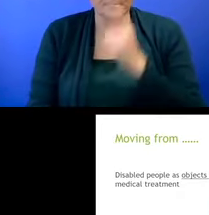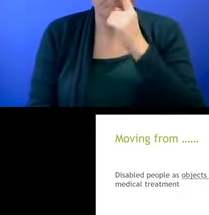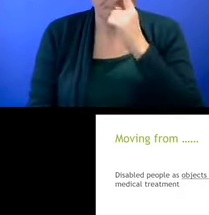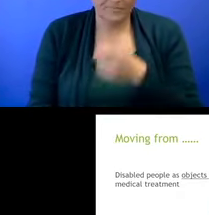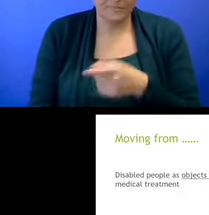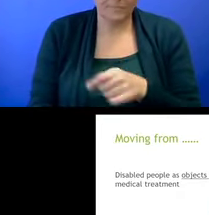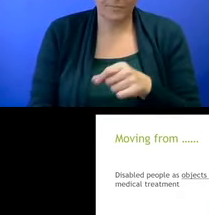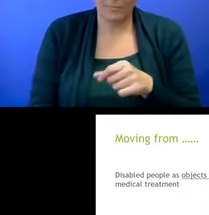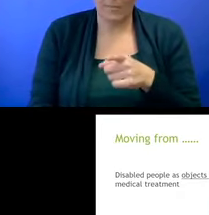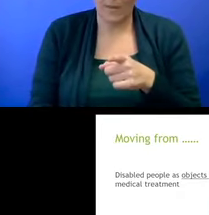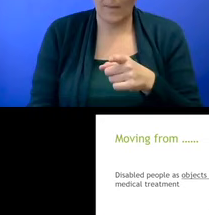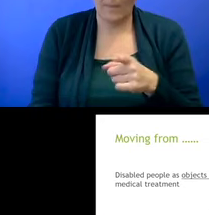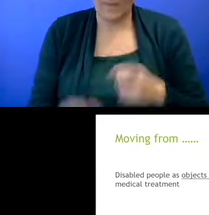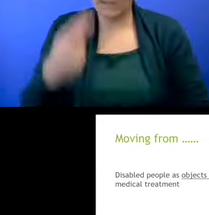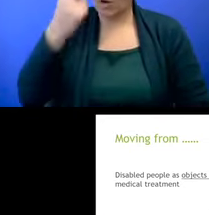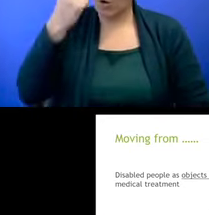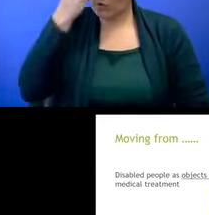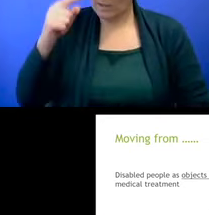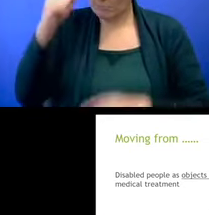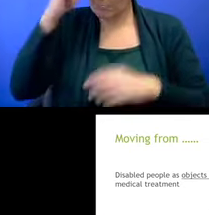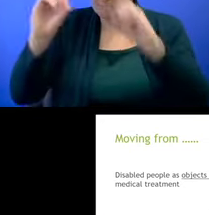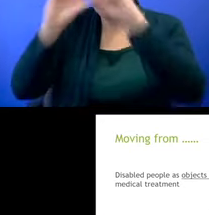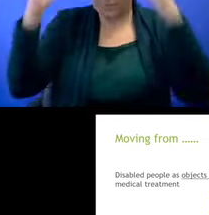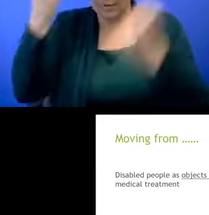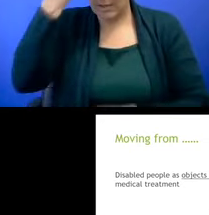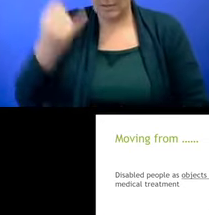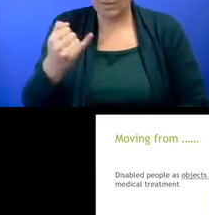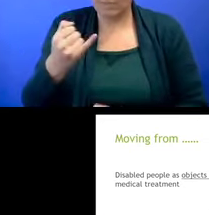This understanding of disability, rooted in the social model,